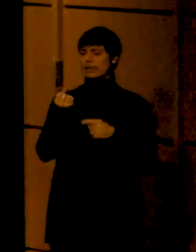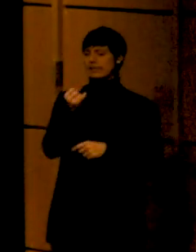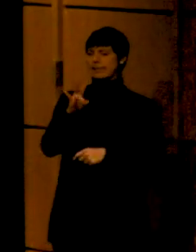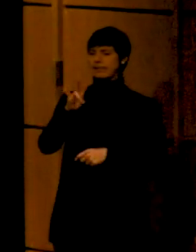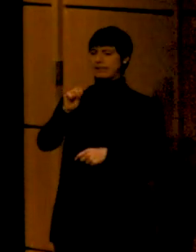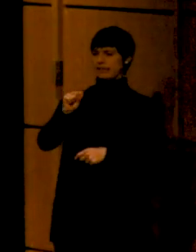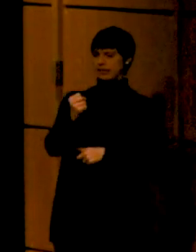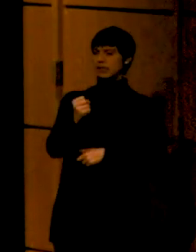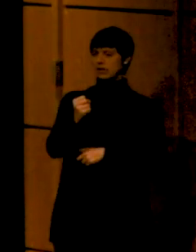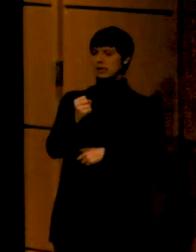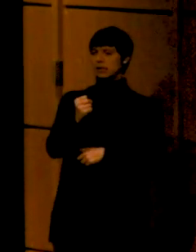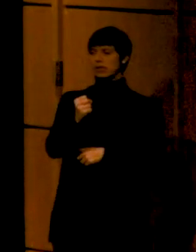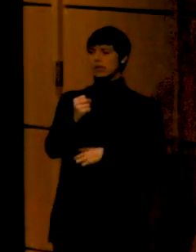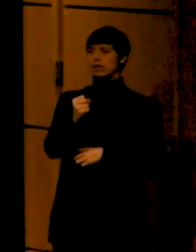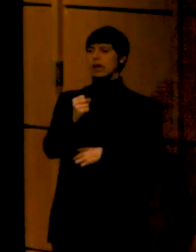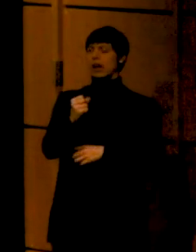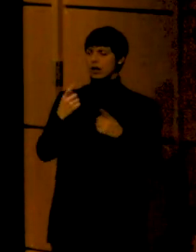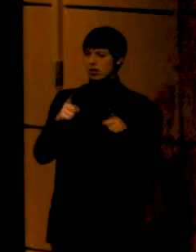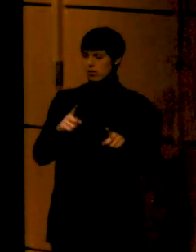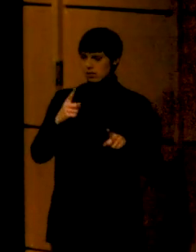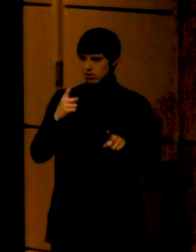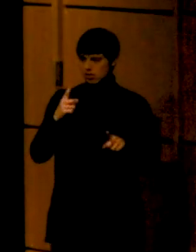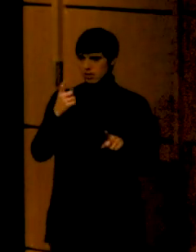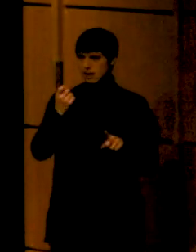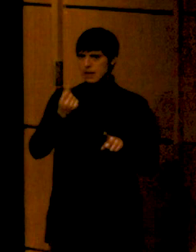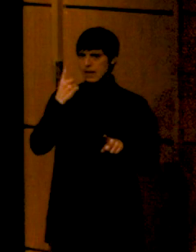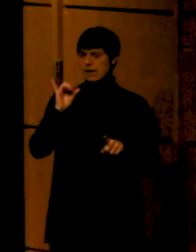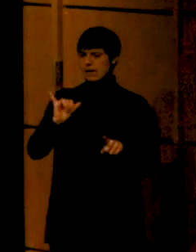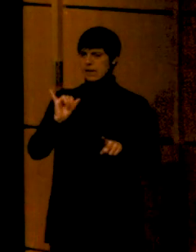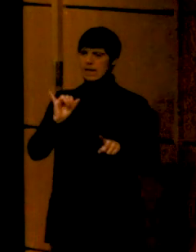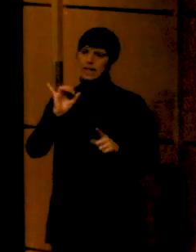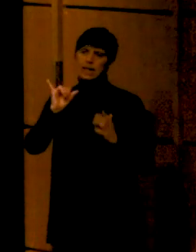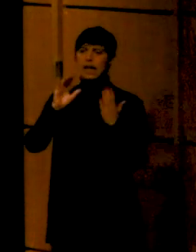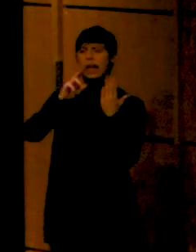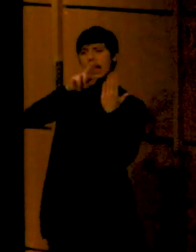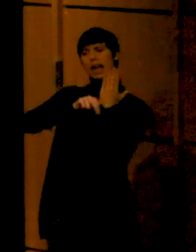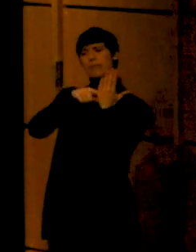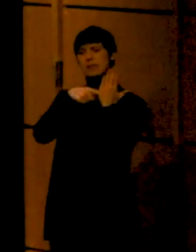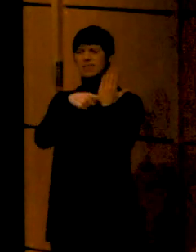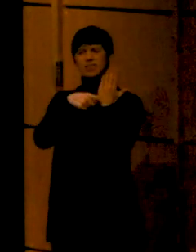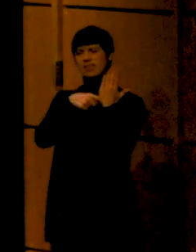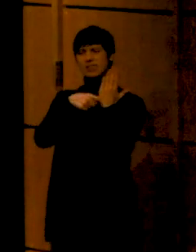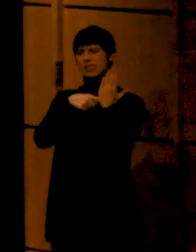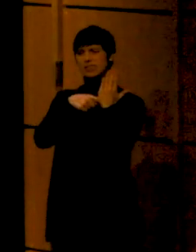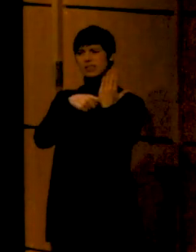And then quickly realized that that sort of image was not really what the milordy from